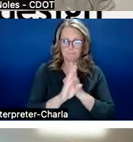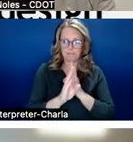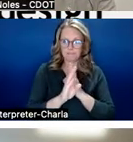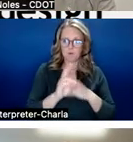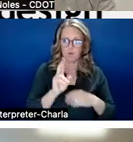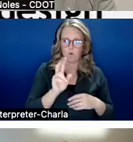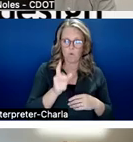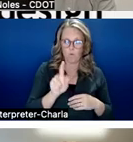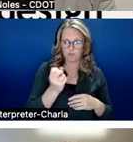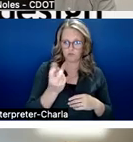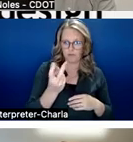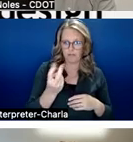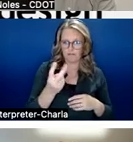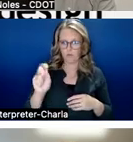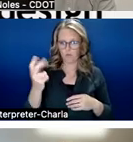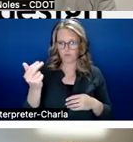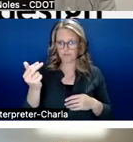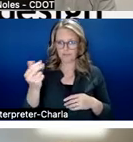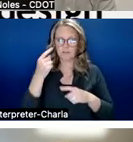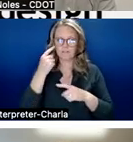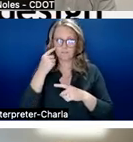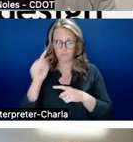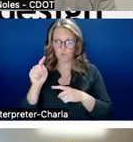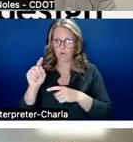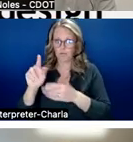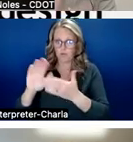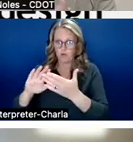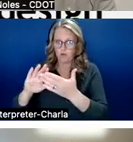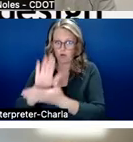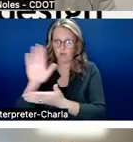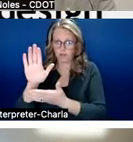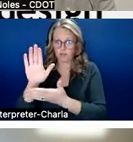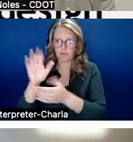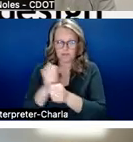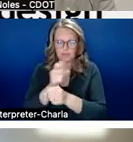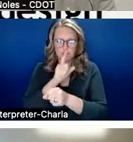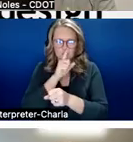Federal, Front Range Community College rather. We wanna make sure that that's as efficient